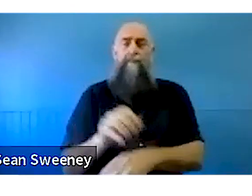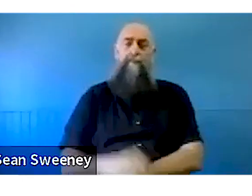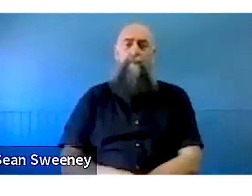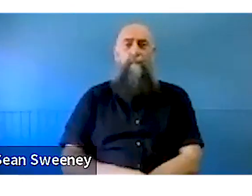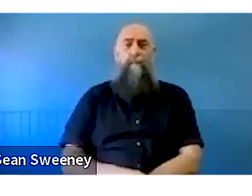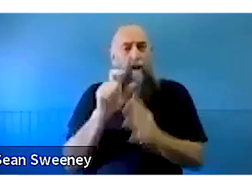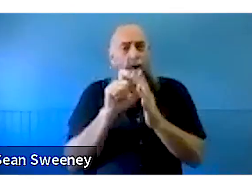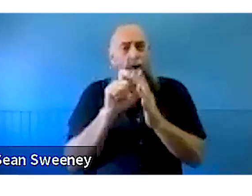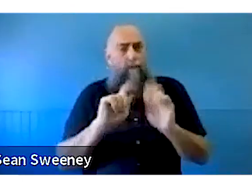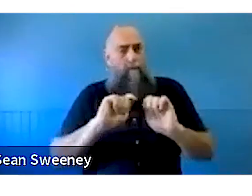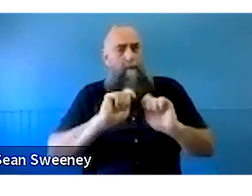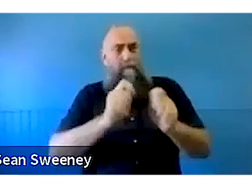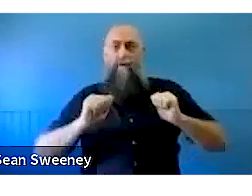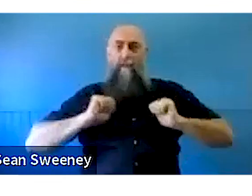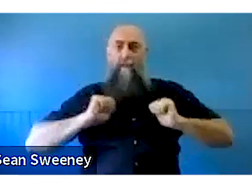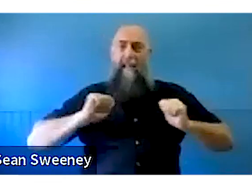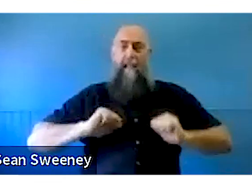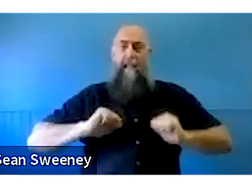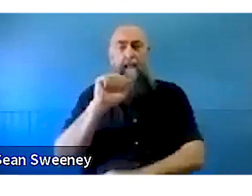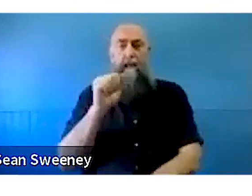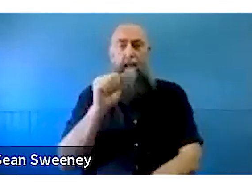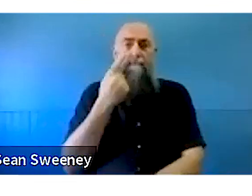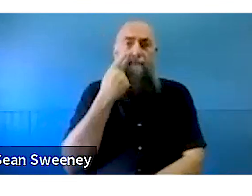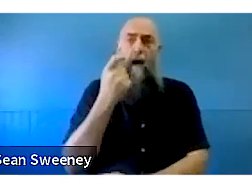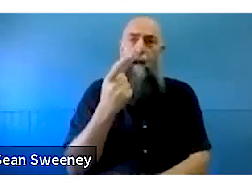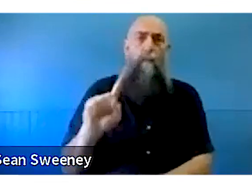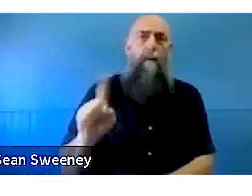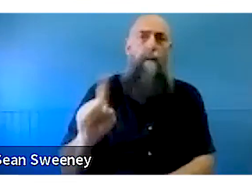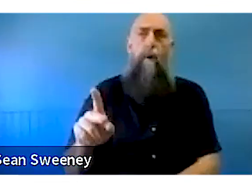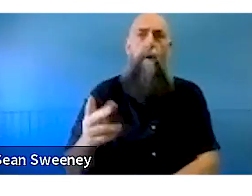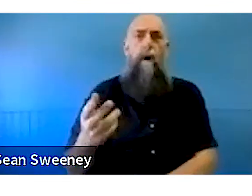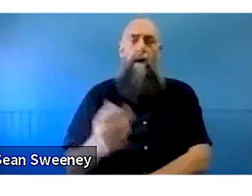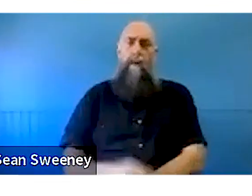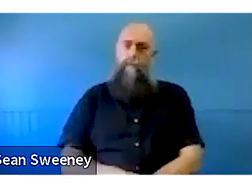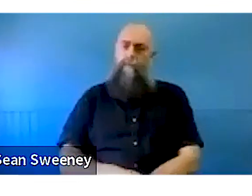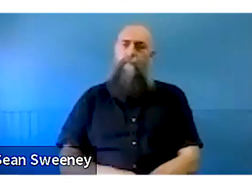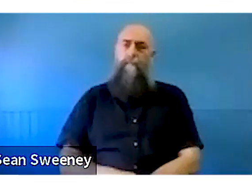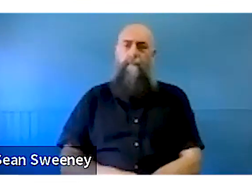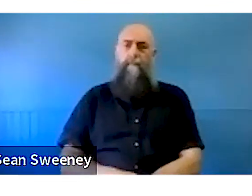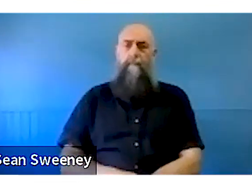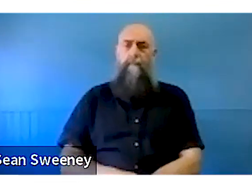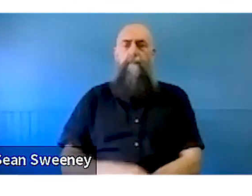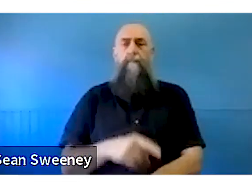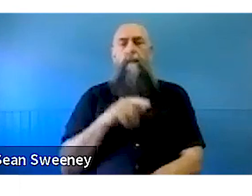And find out for yourself. It never hurts.